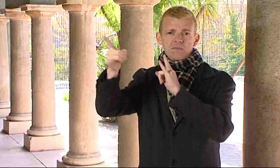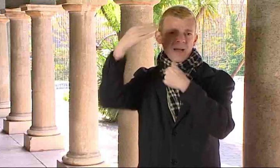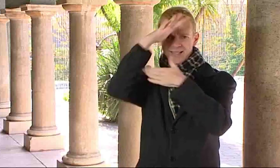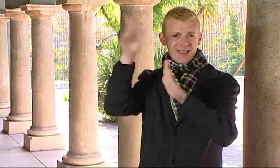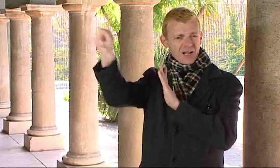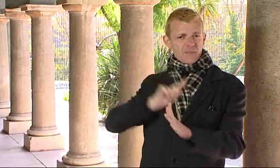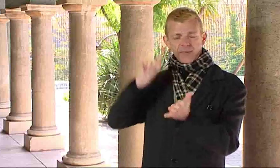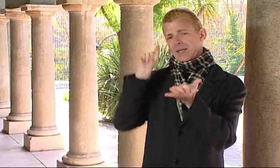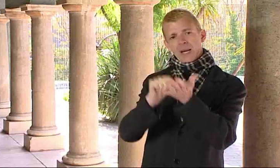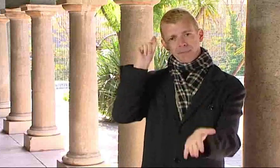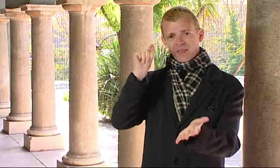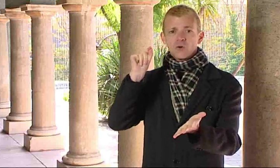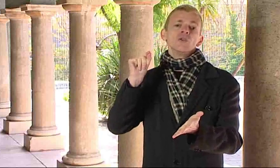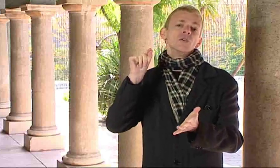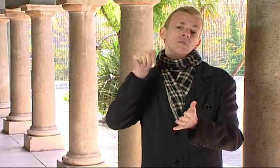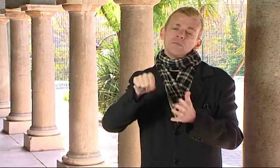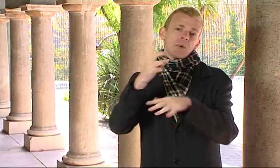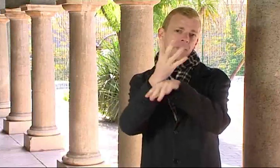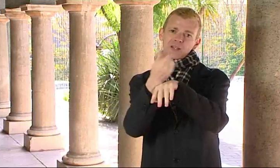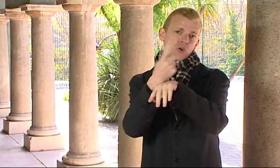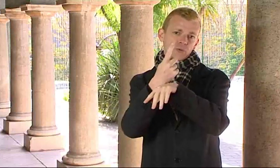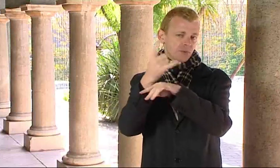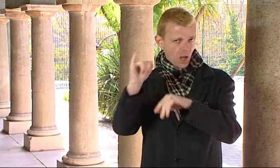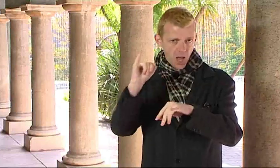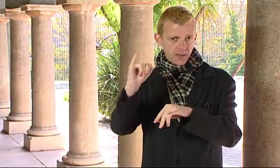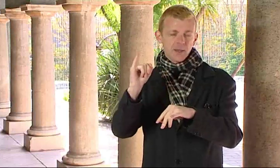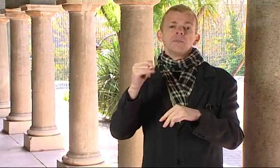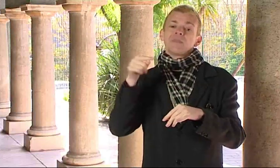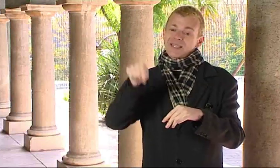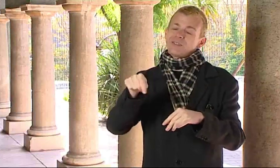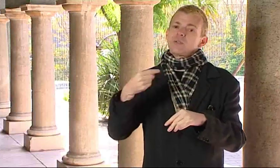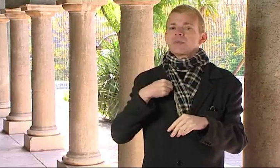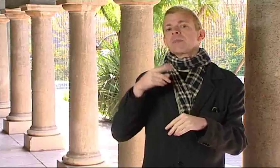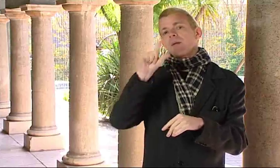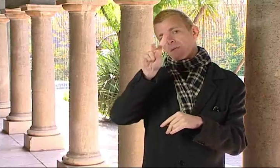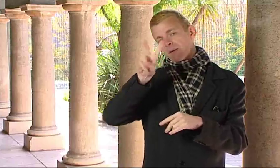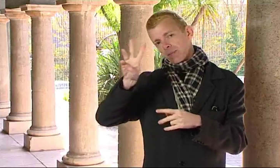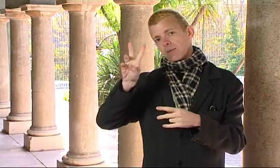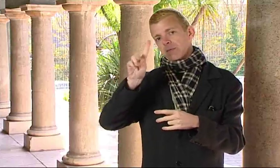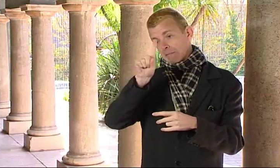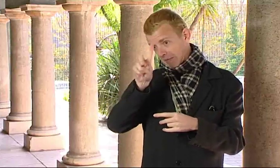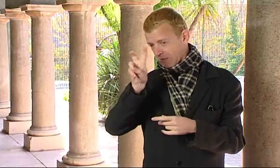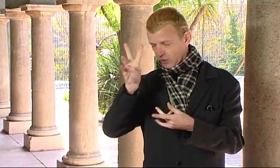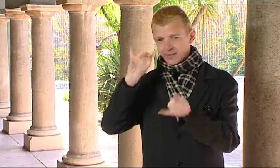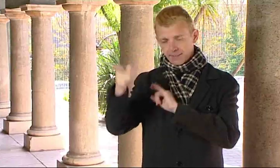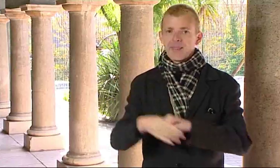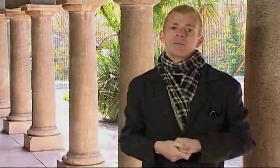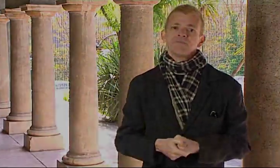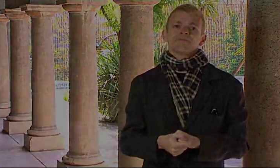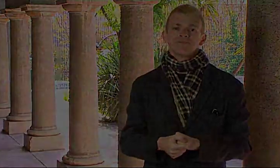contacting a specific telephone number. That way the attention is immediate. It is a service that operates 24 hours a day.